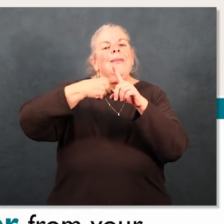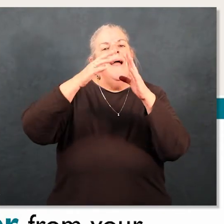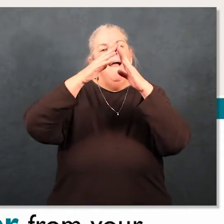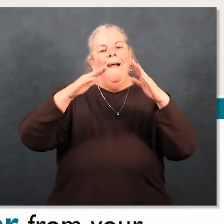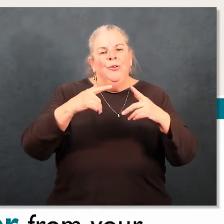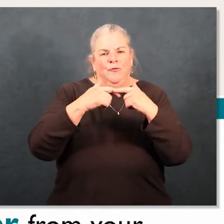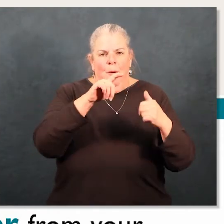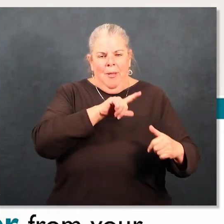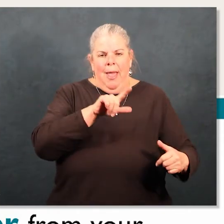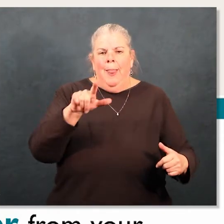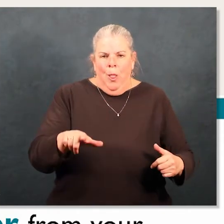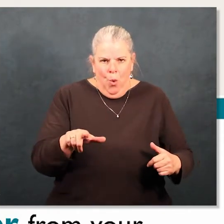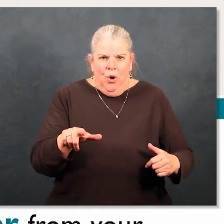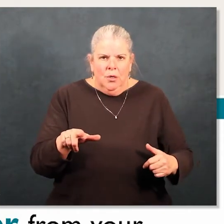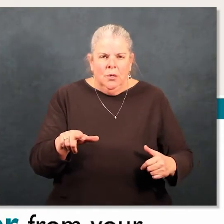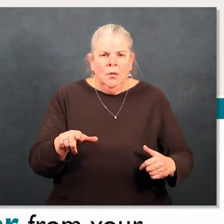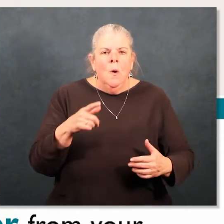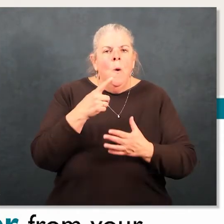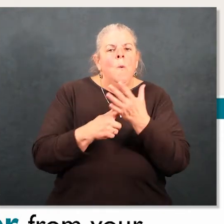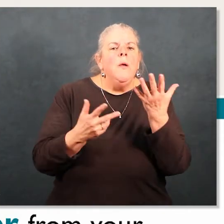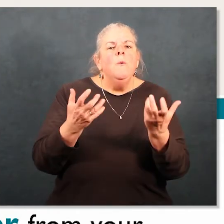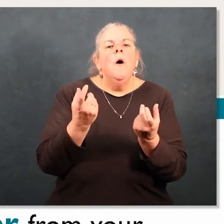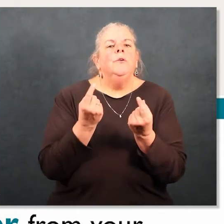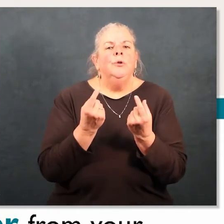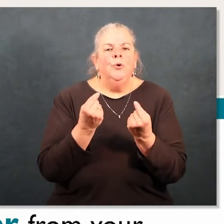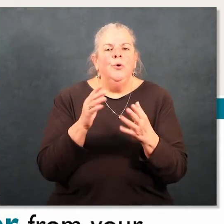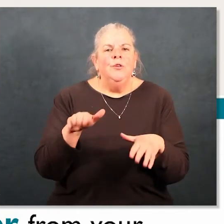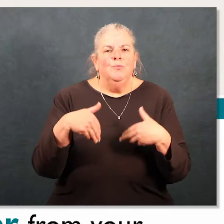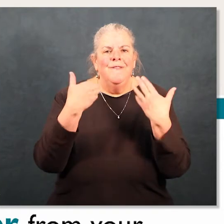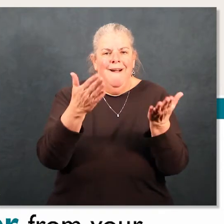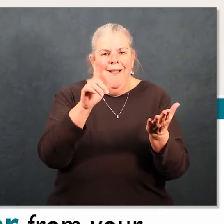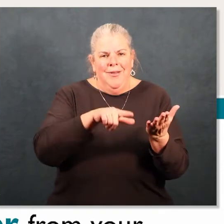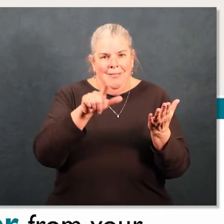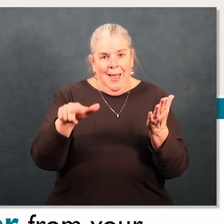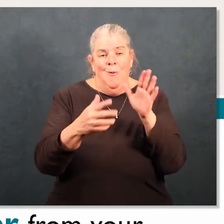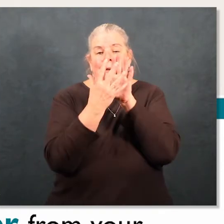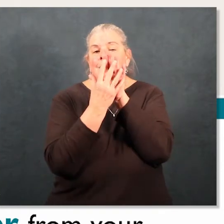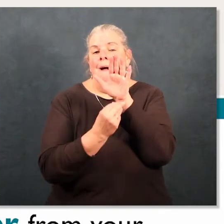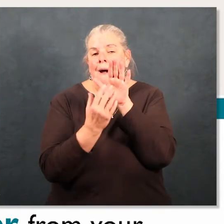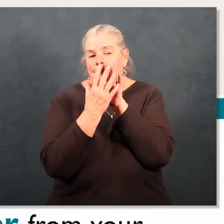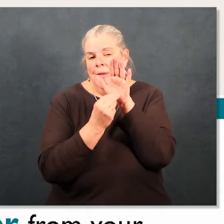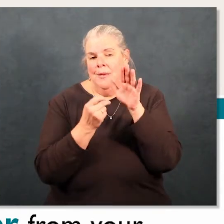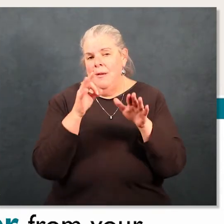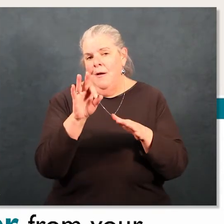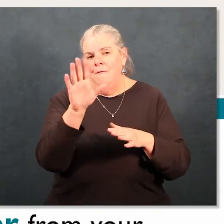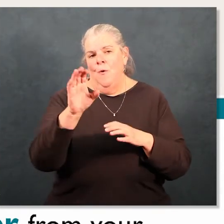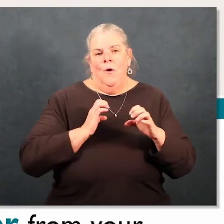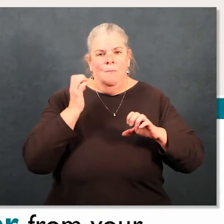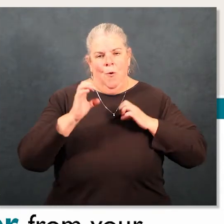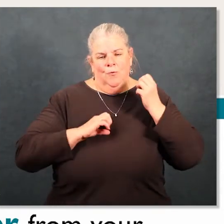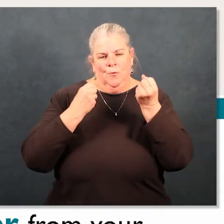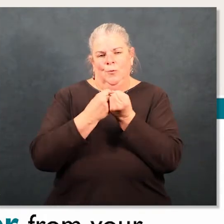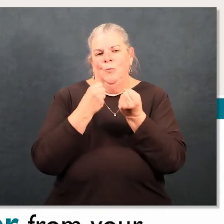what you'll want to do is provide your landlord with a copy of your emotional support animal letter